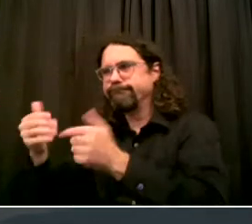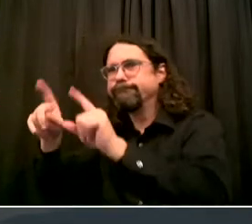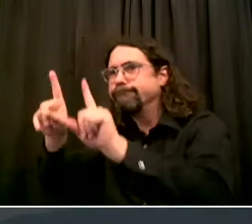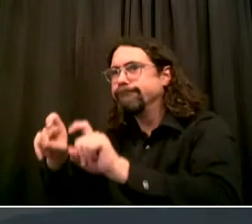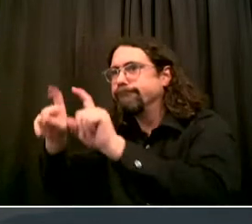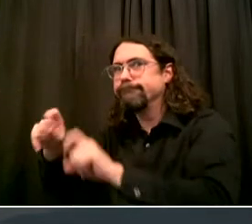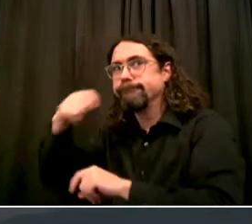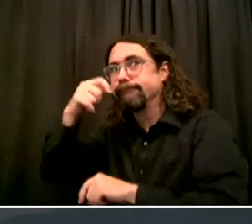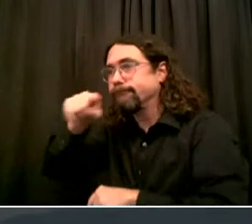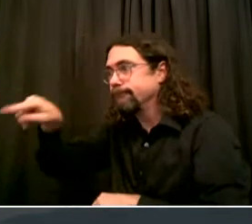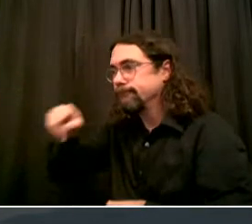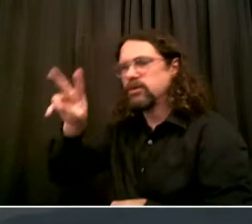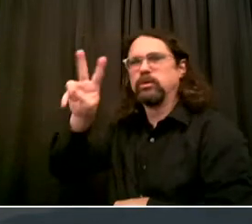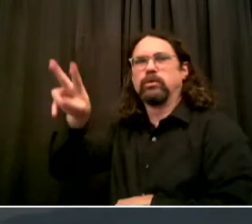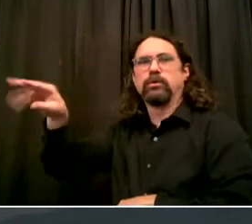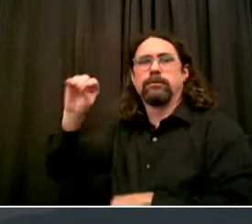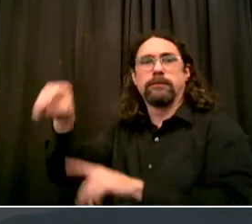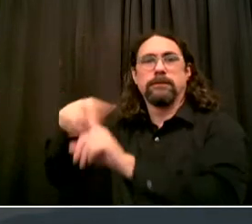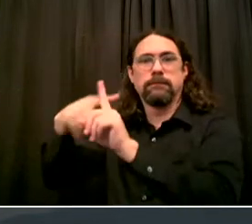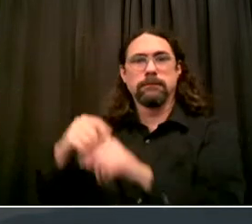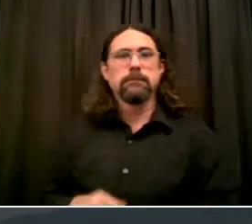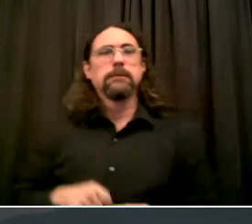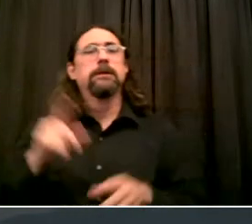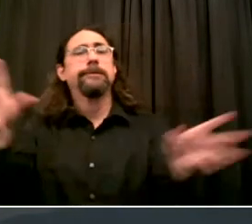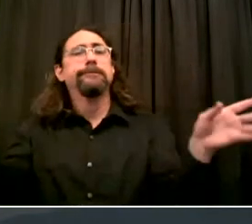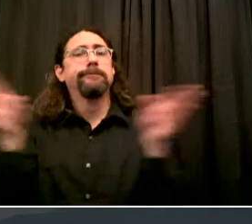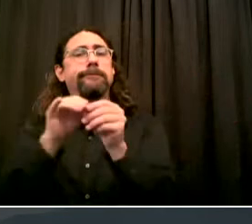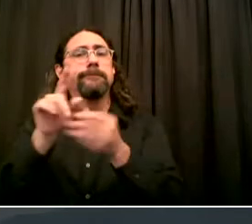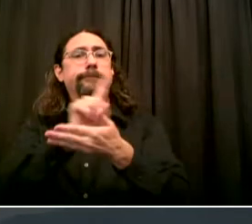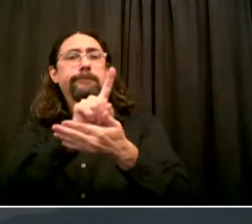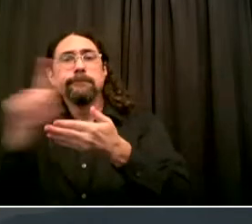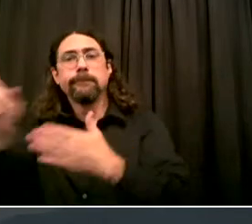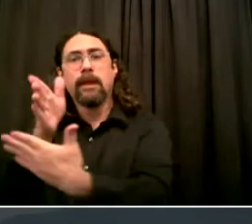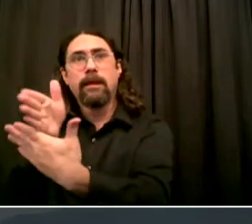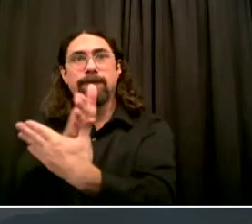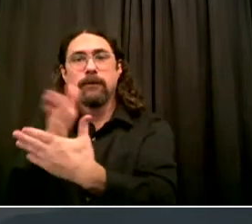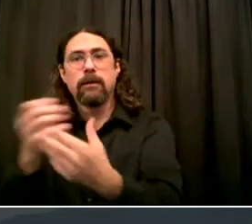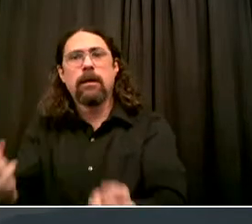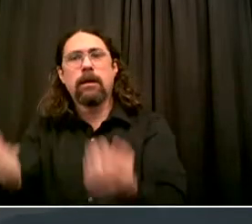PATIENTS. TODAY RROREPTED 60 PATIENTS WAY CONFIRMED POSITIVITY FOR COVID LEVEL OF